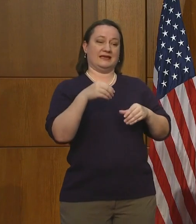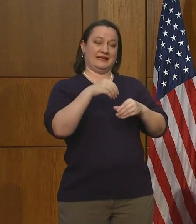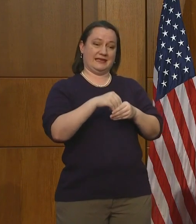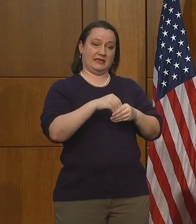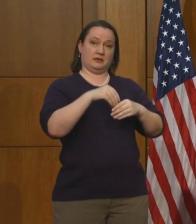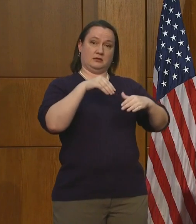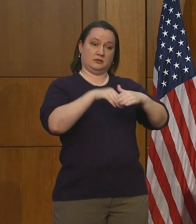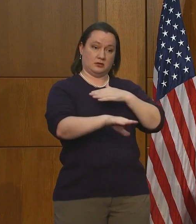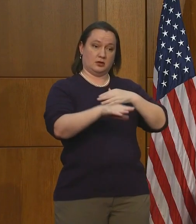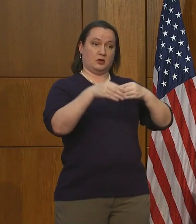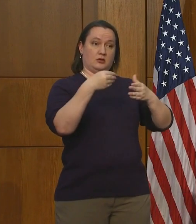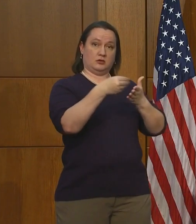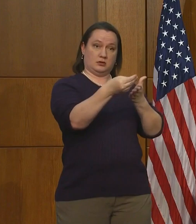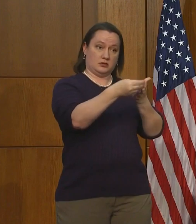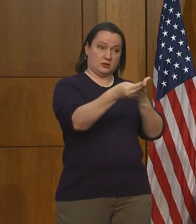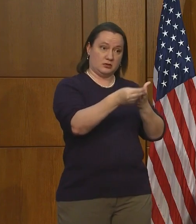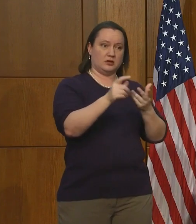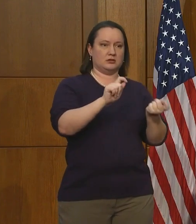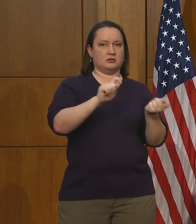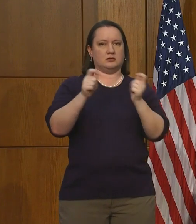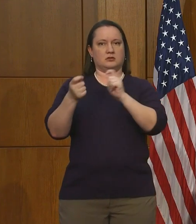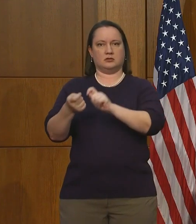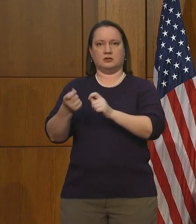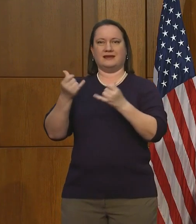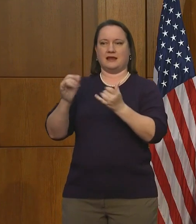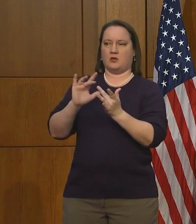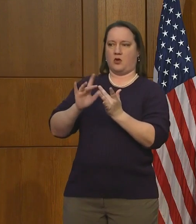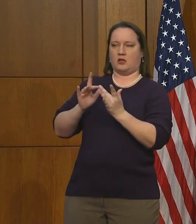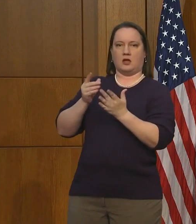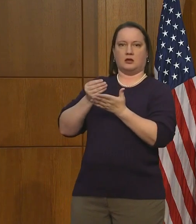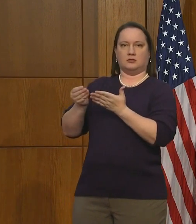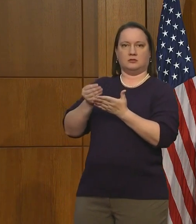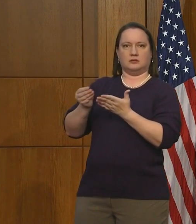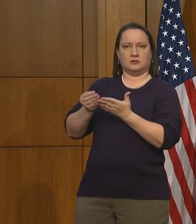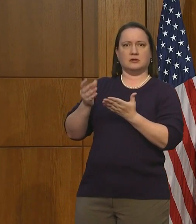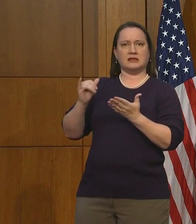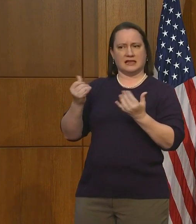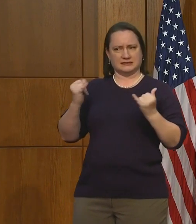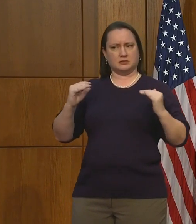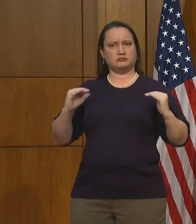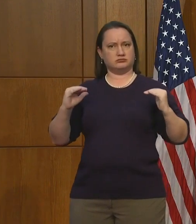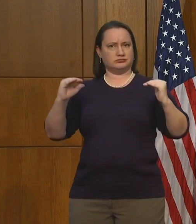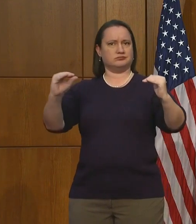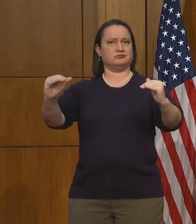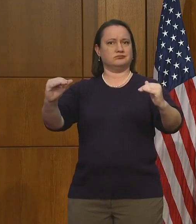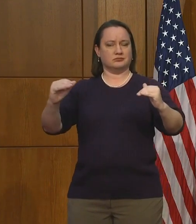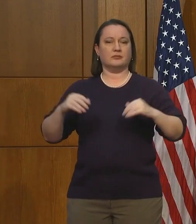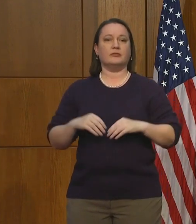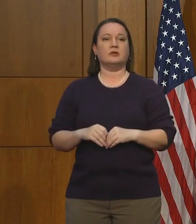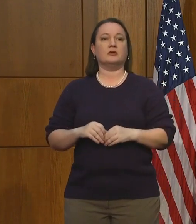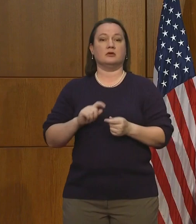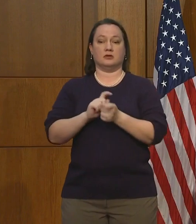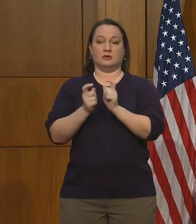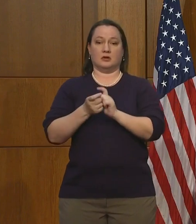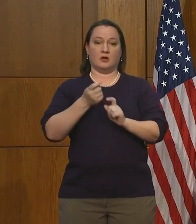FROM. IN STORE PURCHASES NOW TO ON LINE AND THAT WAS STRONG